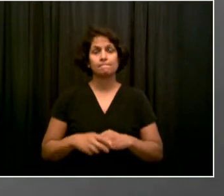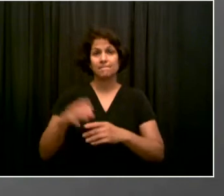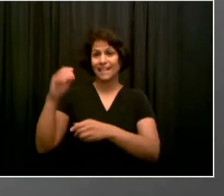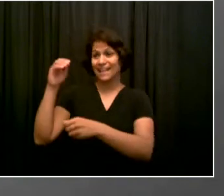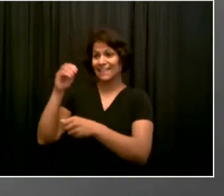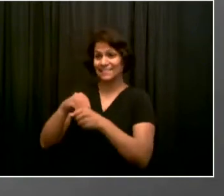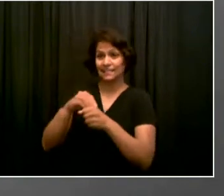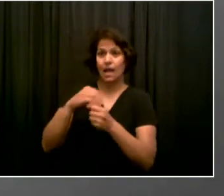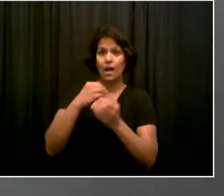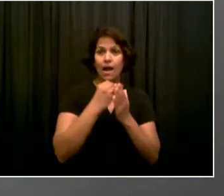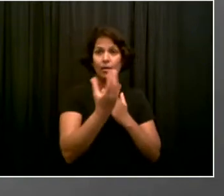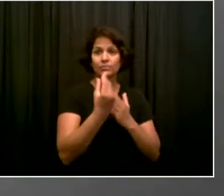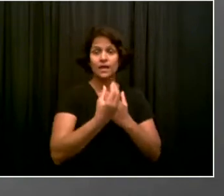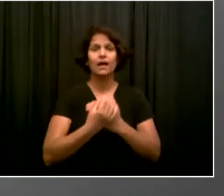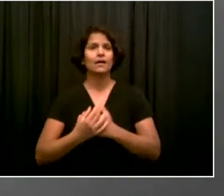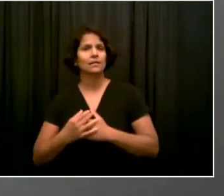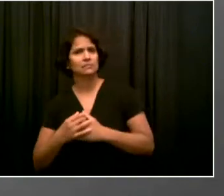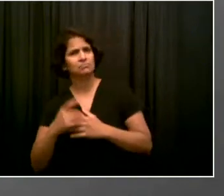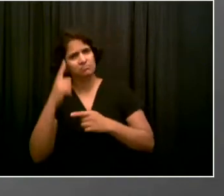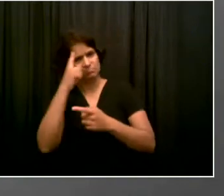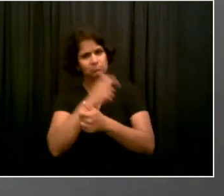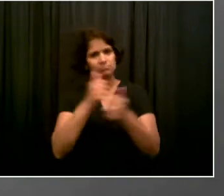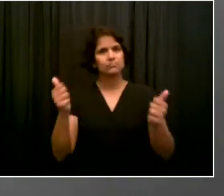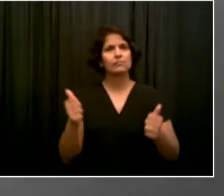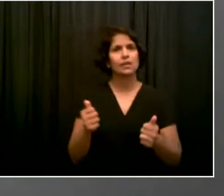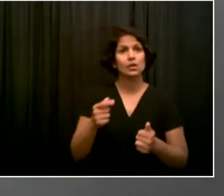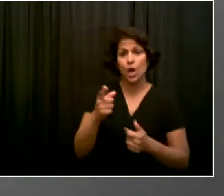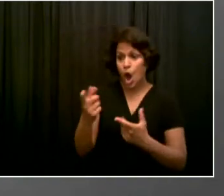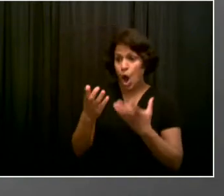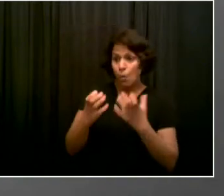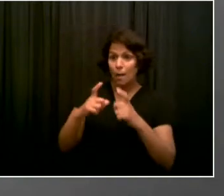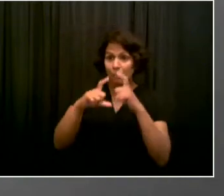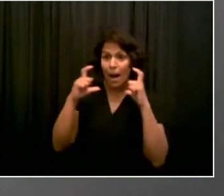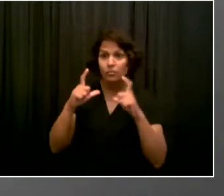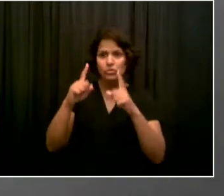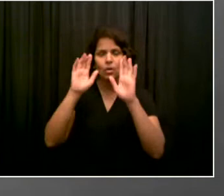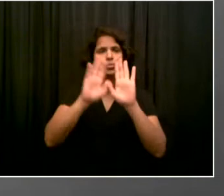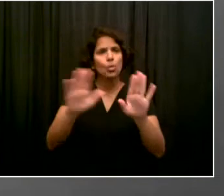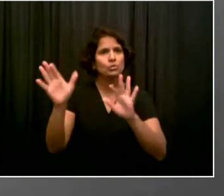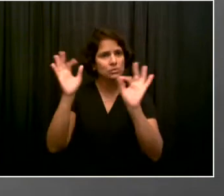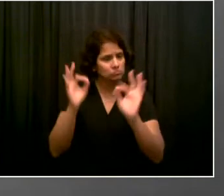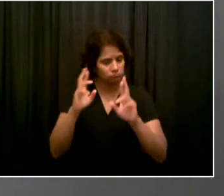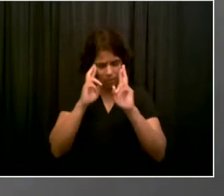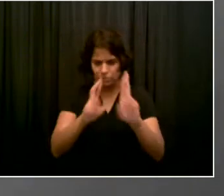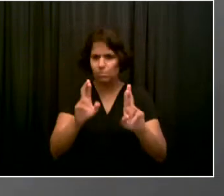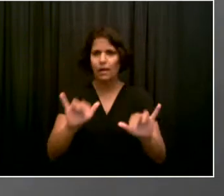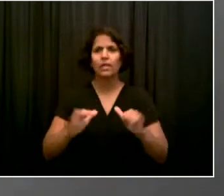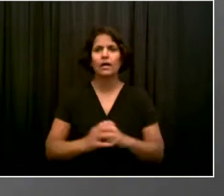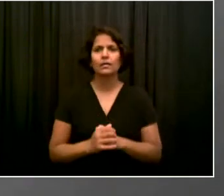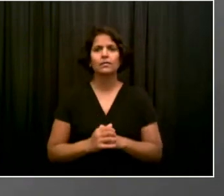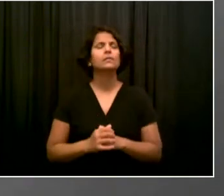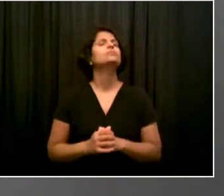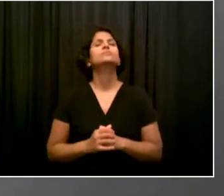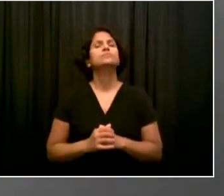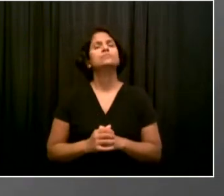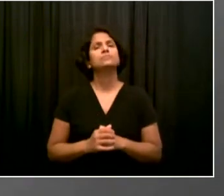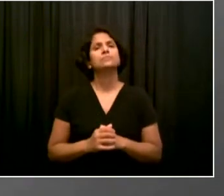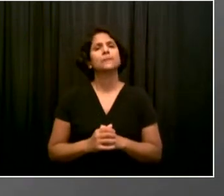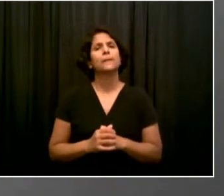AND AFTER TO WEAR A MASK WHEN THEY ARE IN PUBLIC INDOOR SPACES. WE HAVE ALWAYS